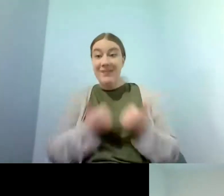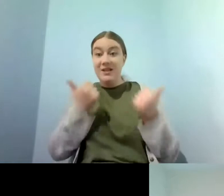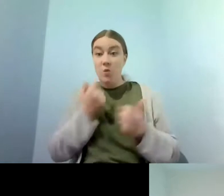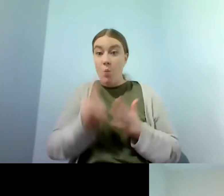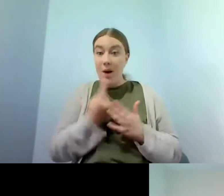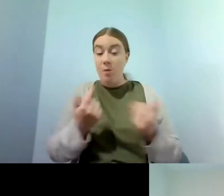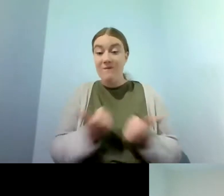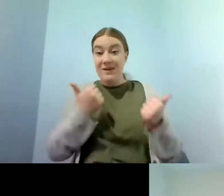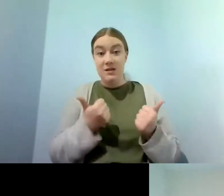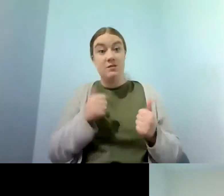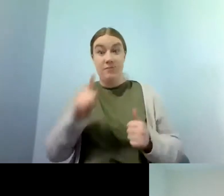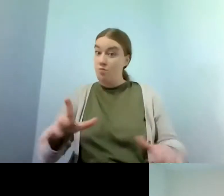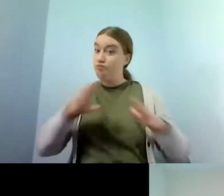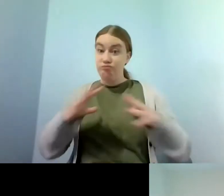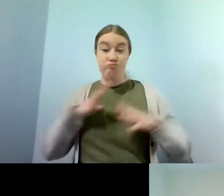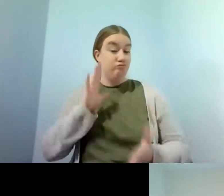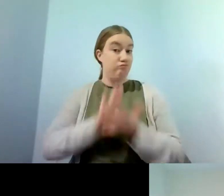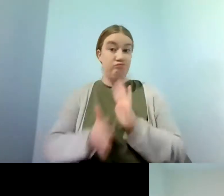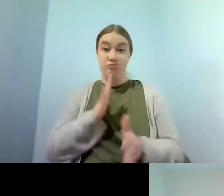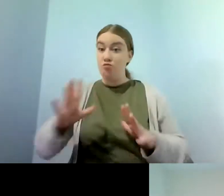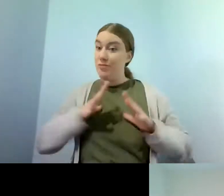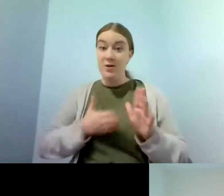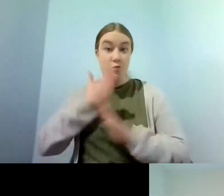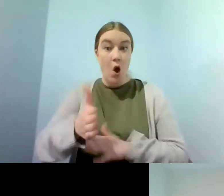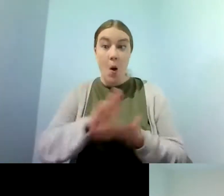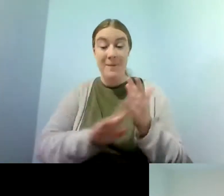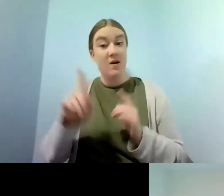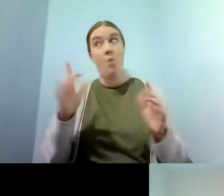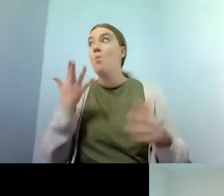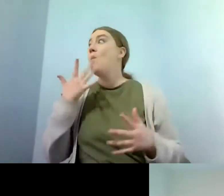you're then fully prepared so whenever it suits you you can go down and count fish